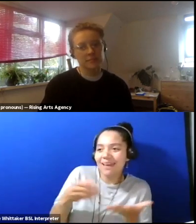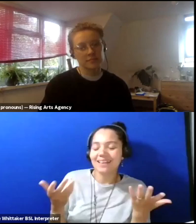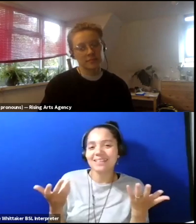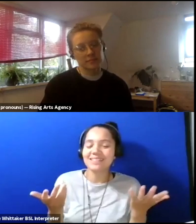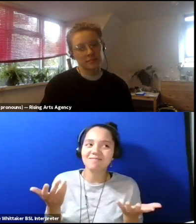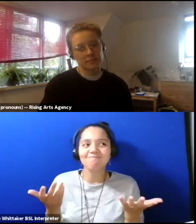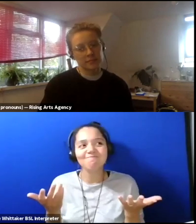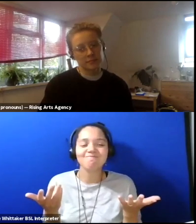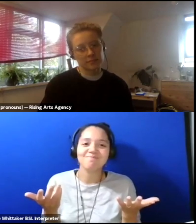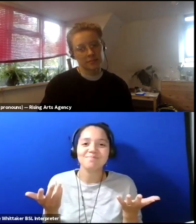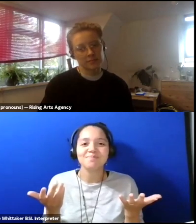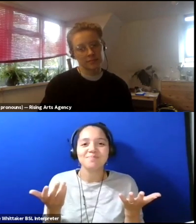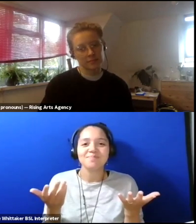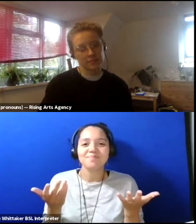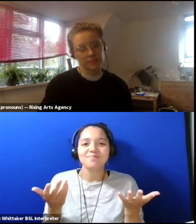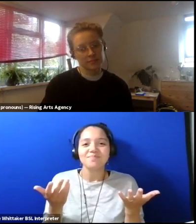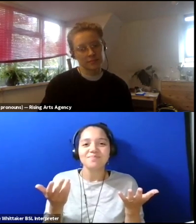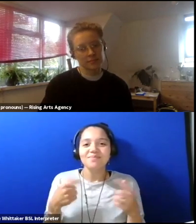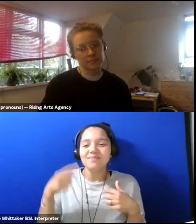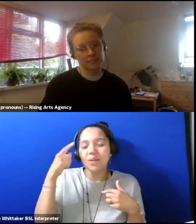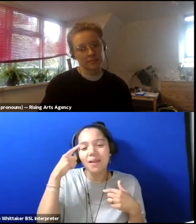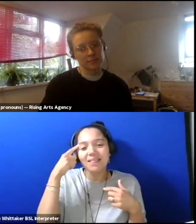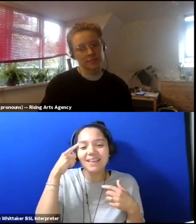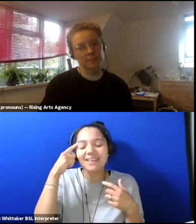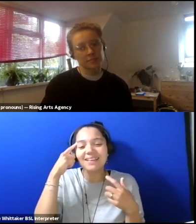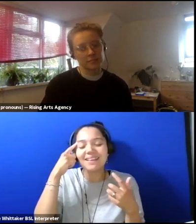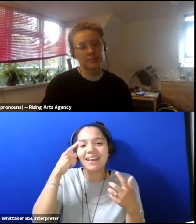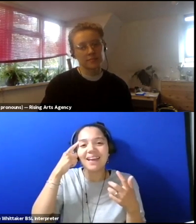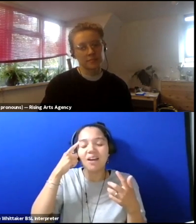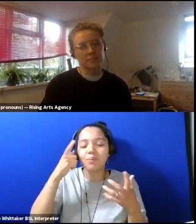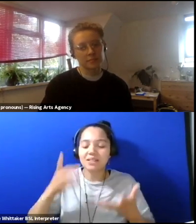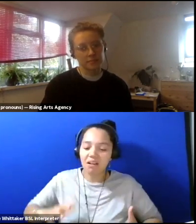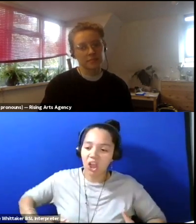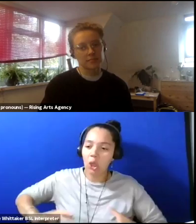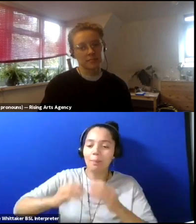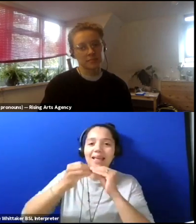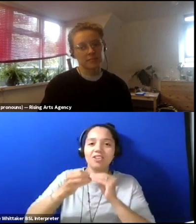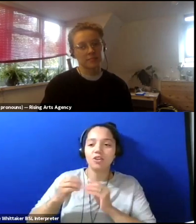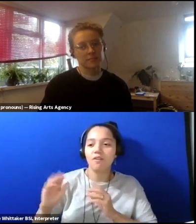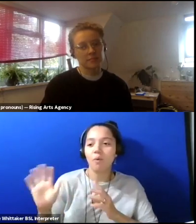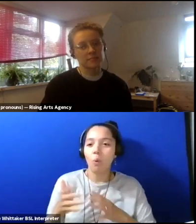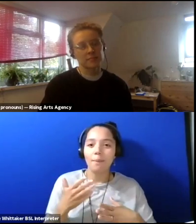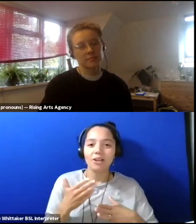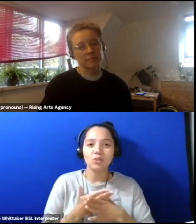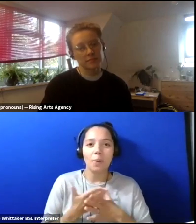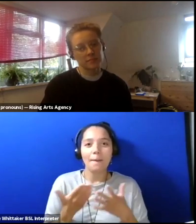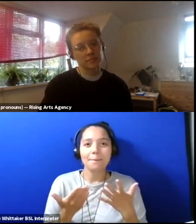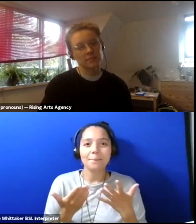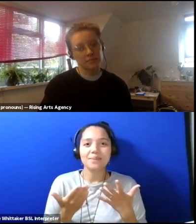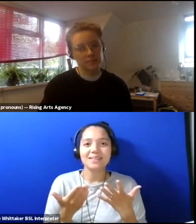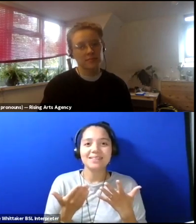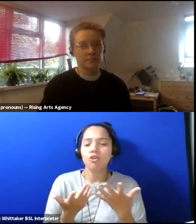And I think it was an accumulation of all my jobs, even not fashion-related-